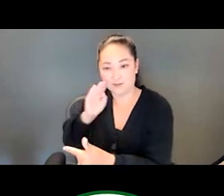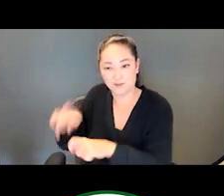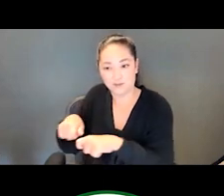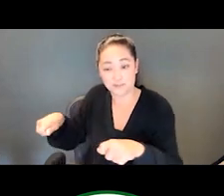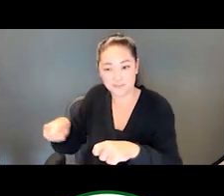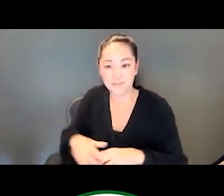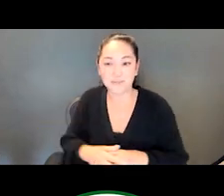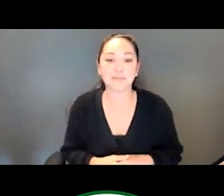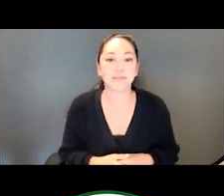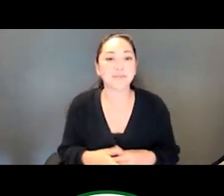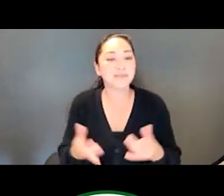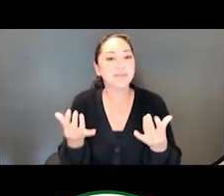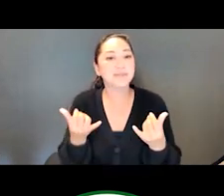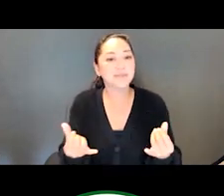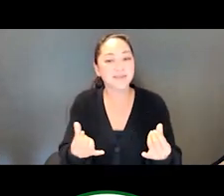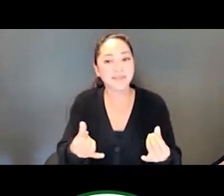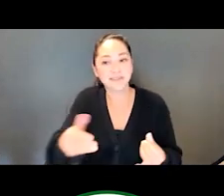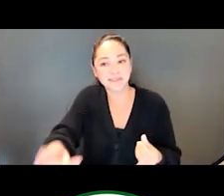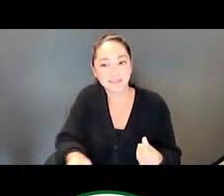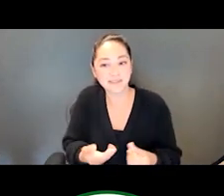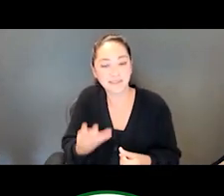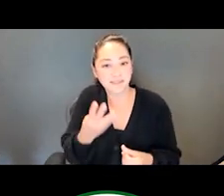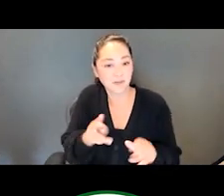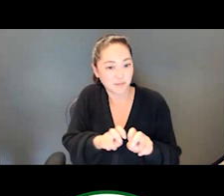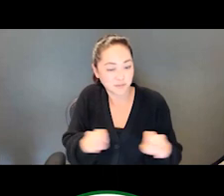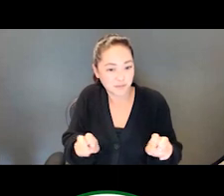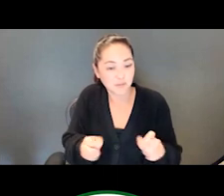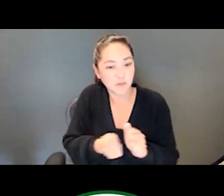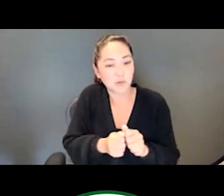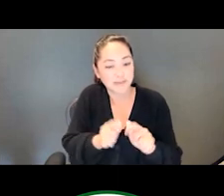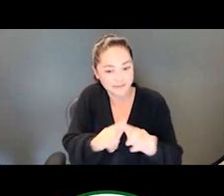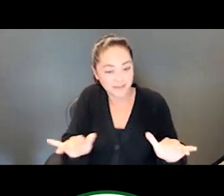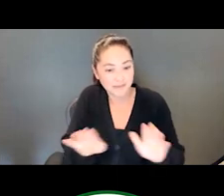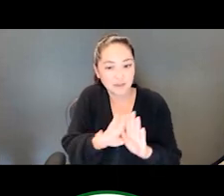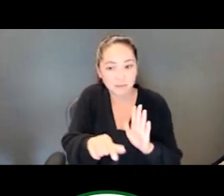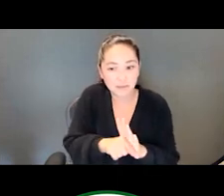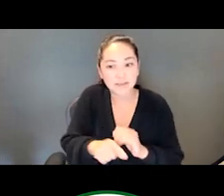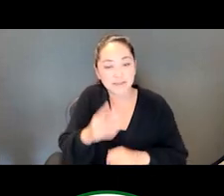Canada. Together, they will reflect on topics from our conference and discuss some next